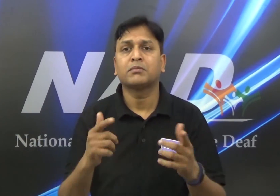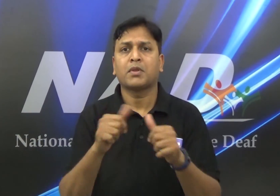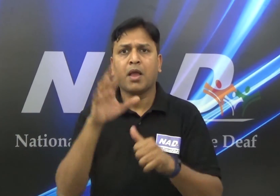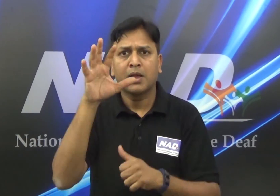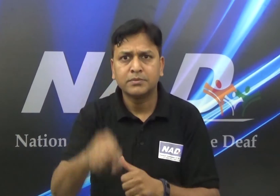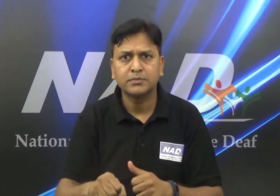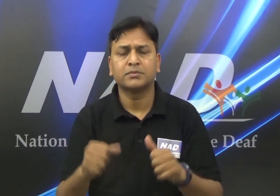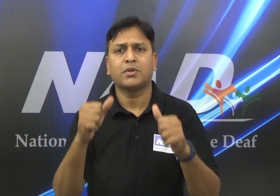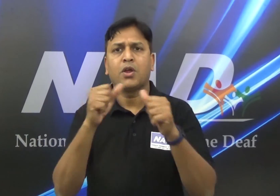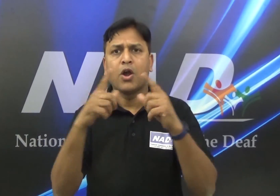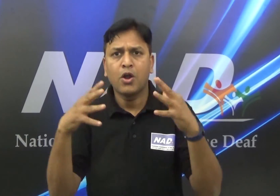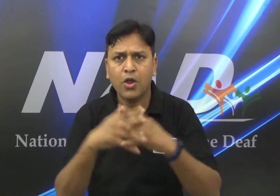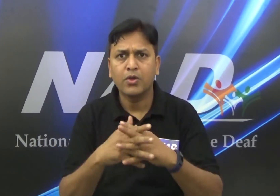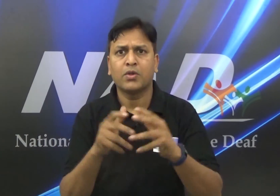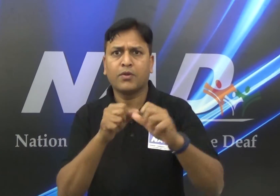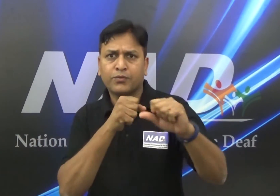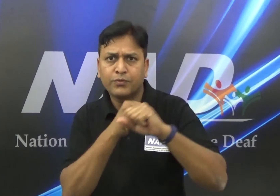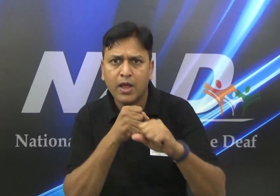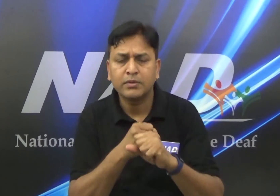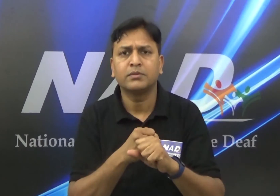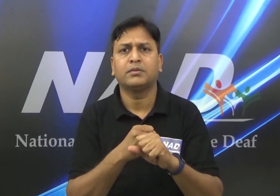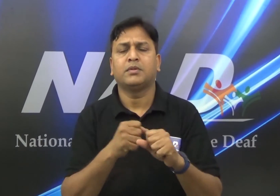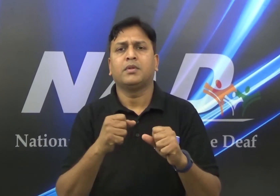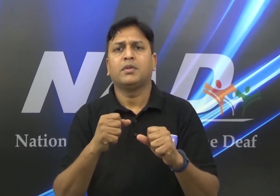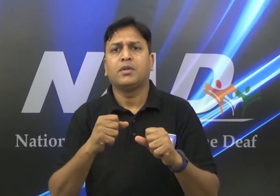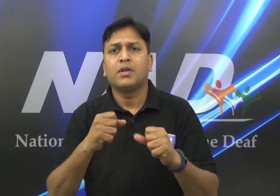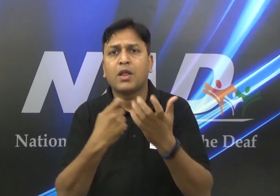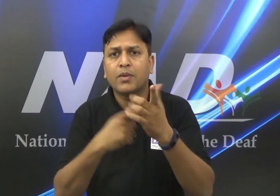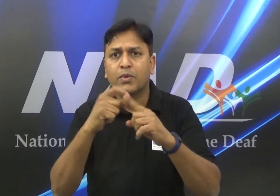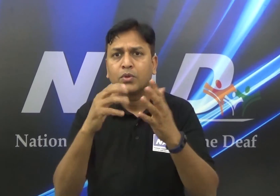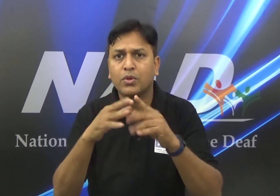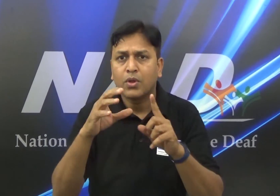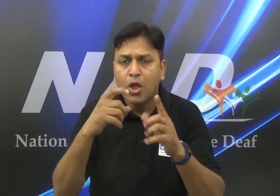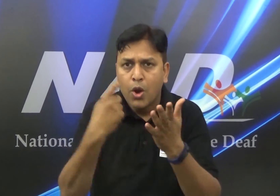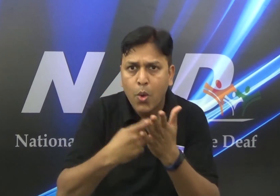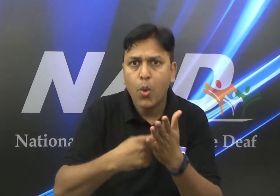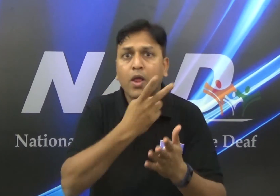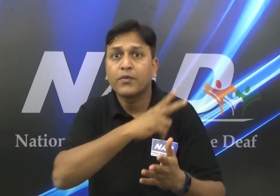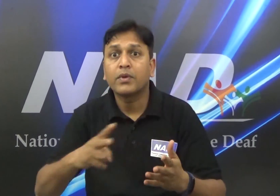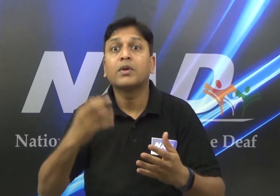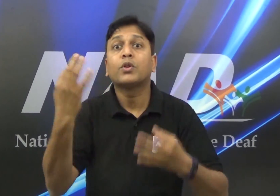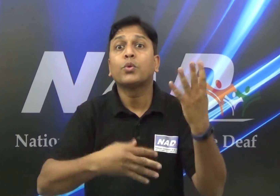These articles include accessibility, different laws, advocacy of human rights, the RPWD Bill, etc.